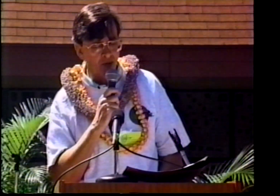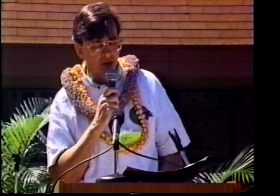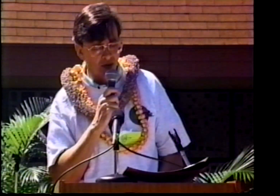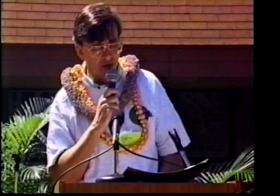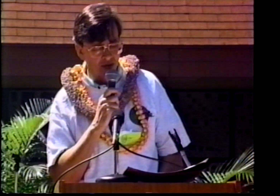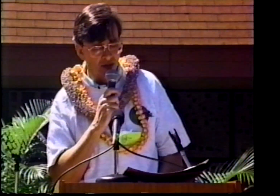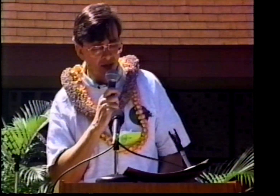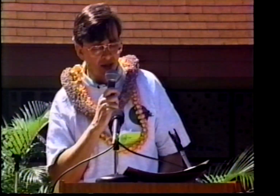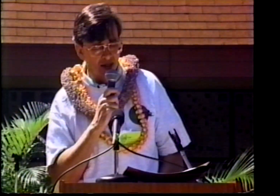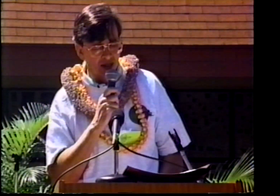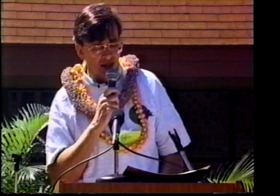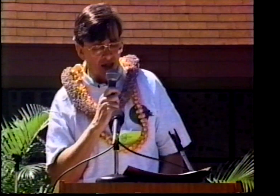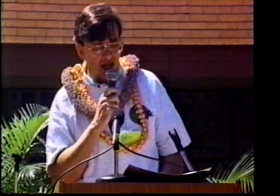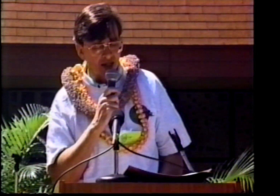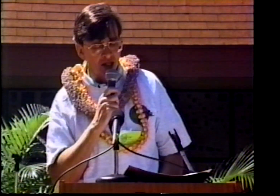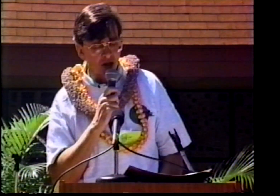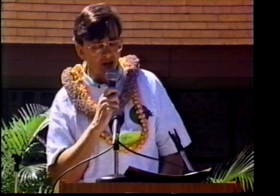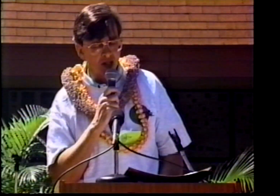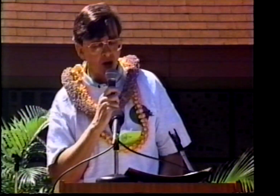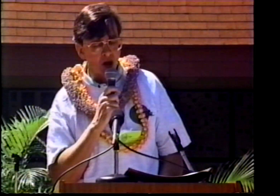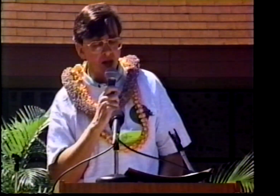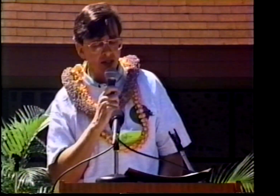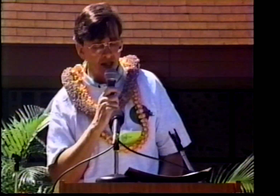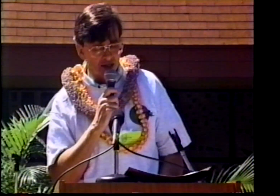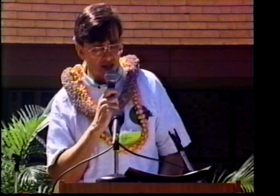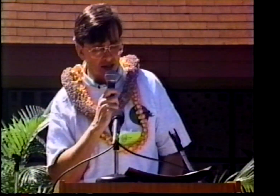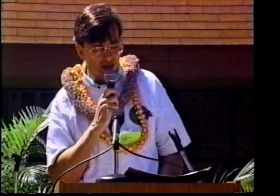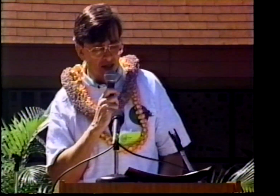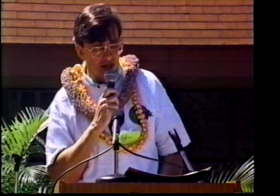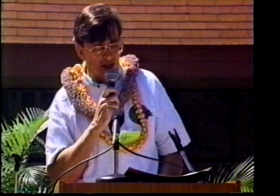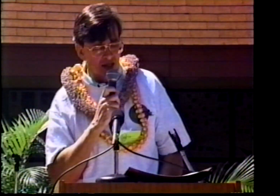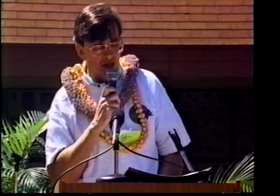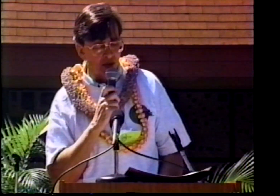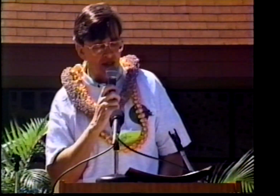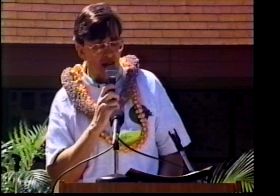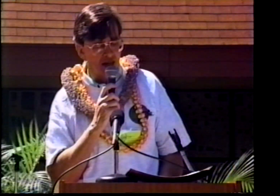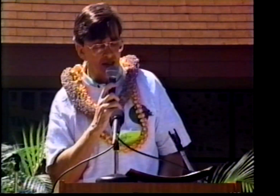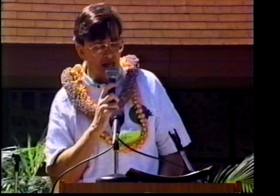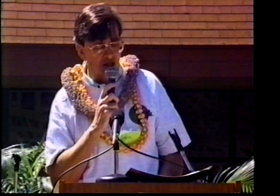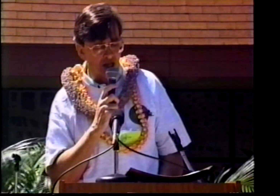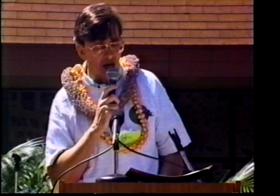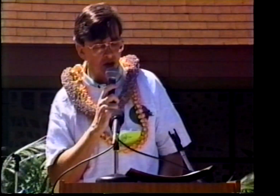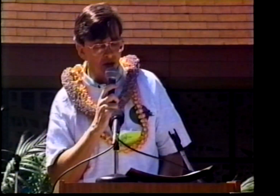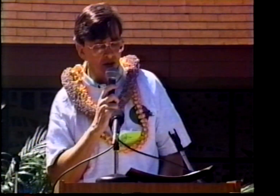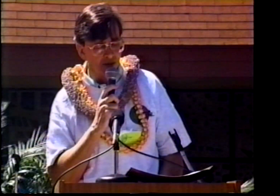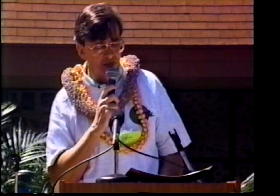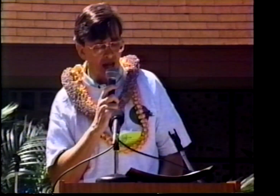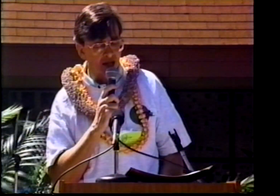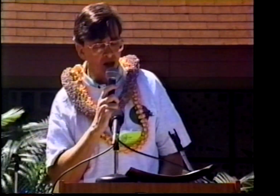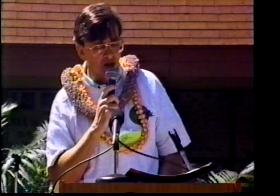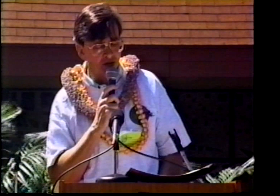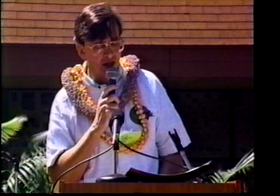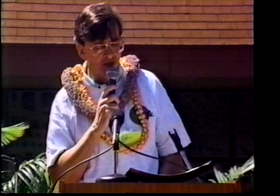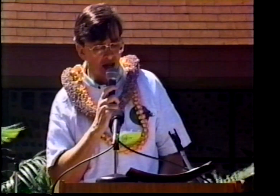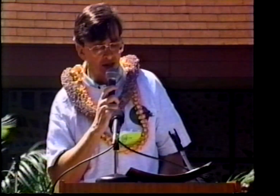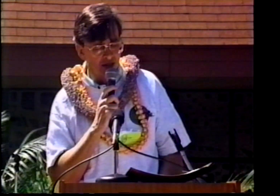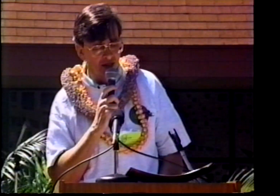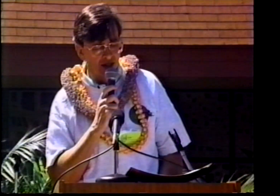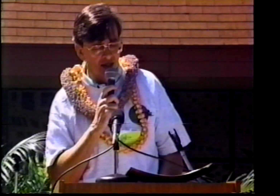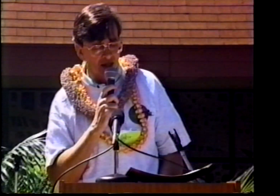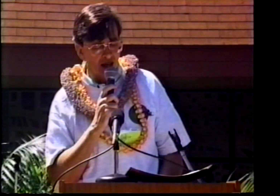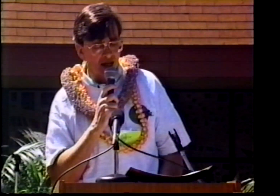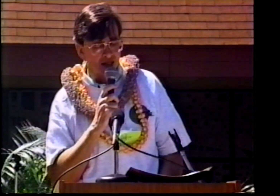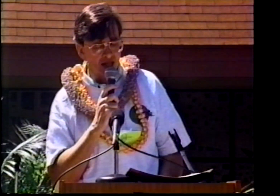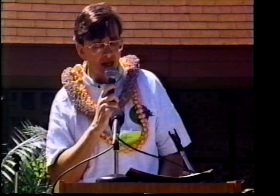Honolulu and encourage all citizens to attend this educational and cultural event and extend